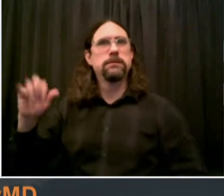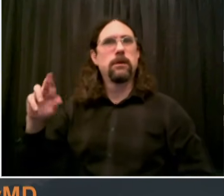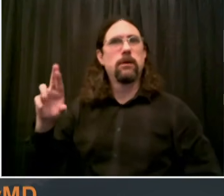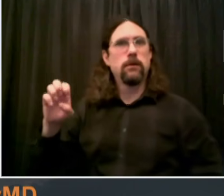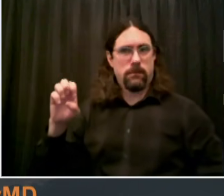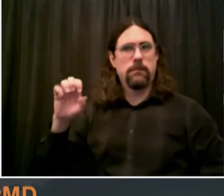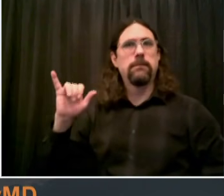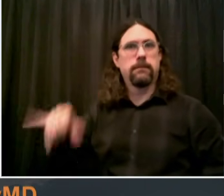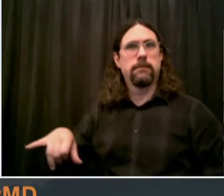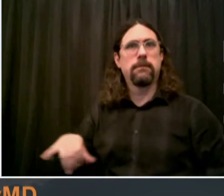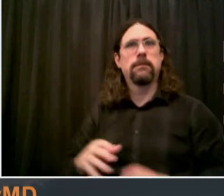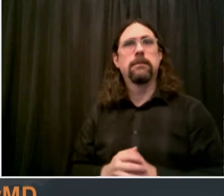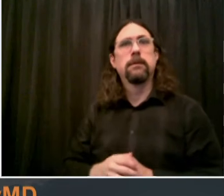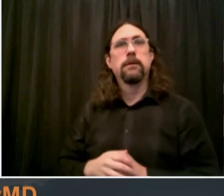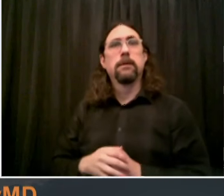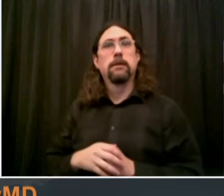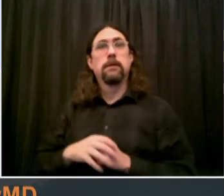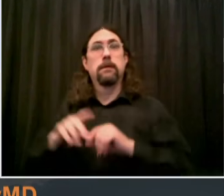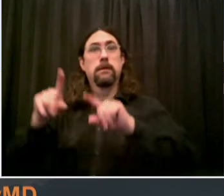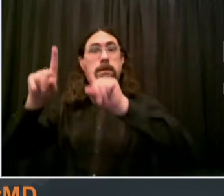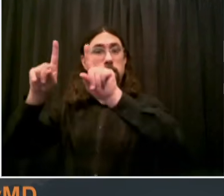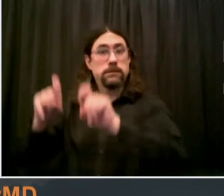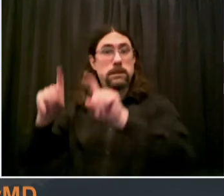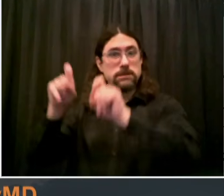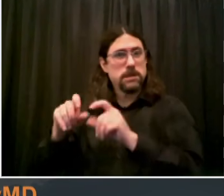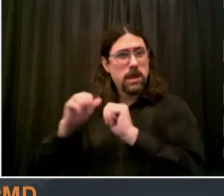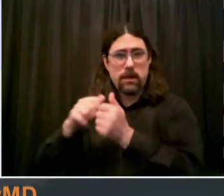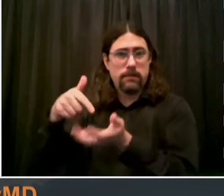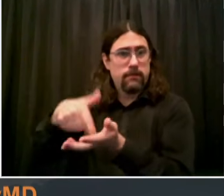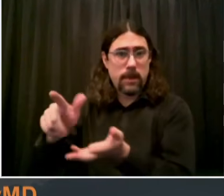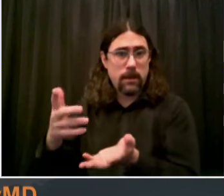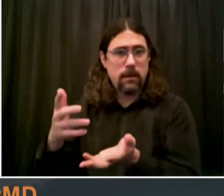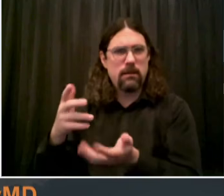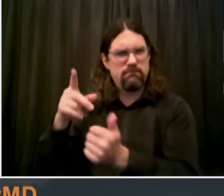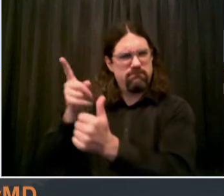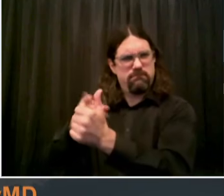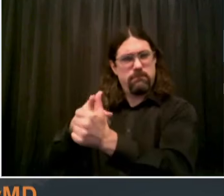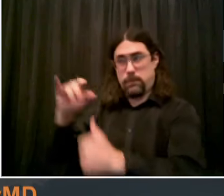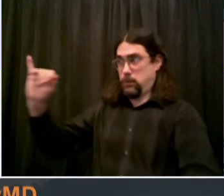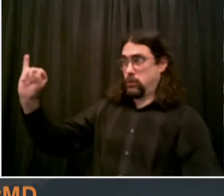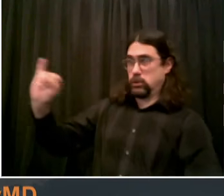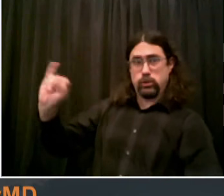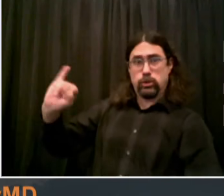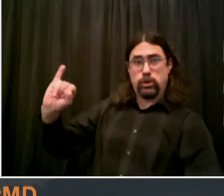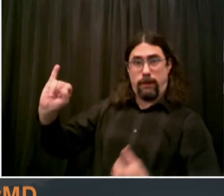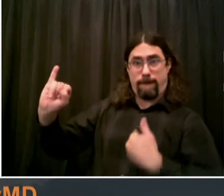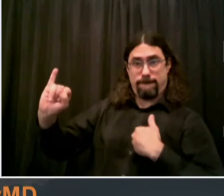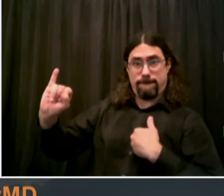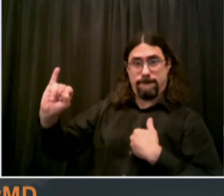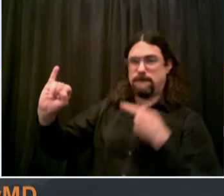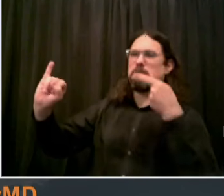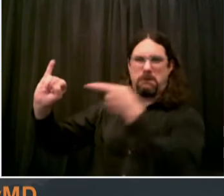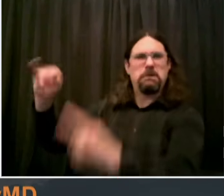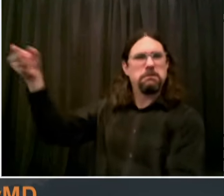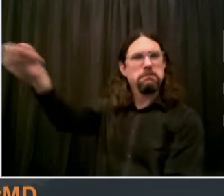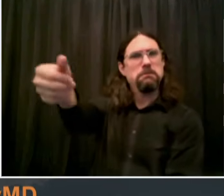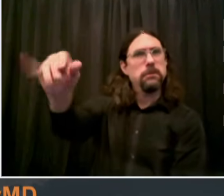DOES IT COST YOU TO GO GET THIS TEST? IF YOU HAVE INSURANCE, THEY'LL SIMPLY BILL YOUR